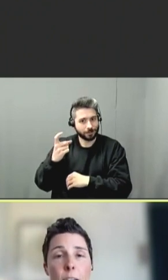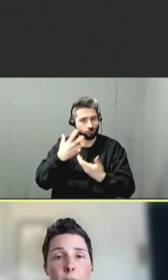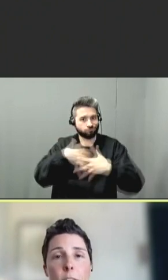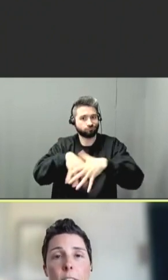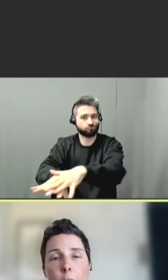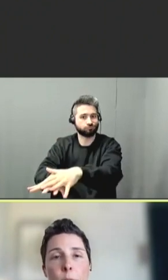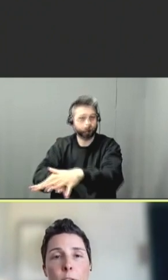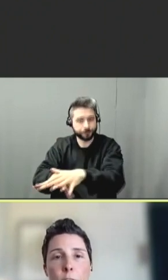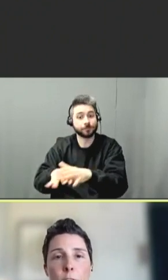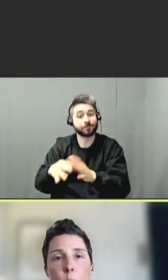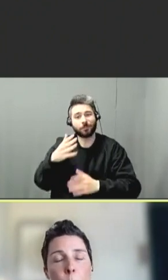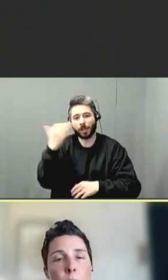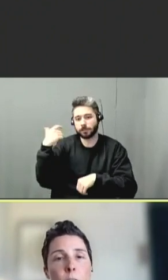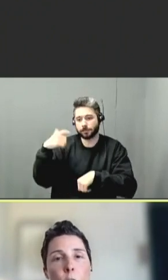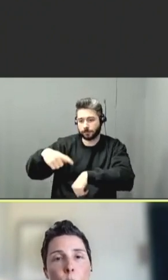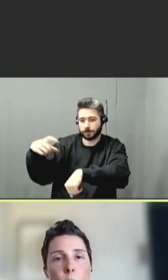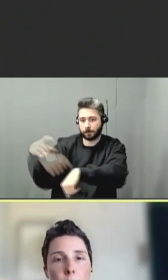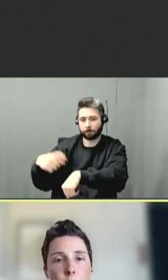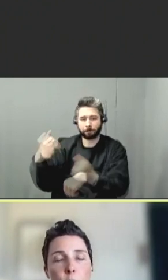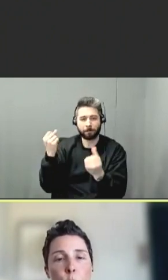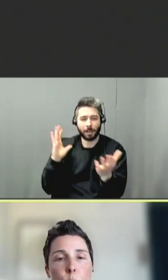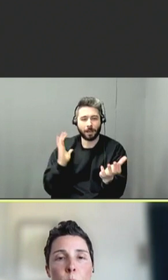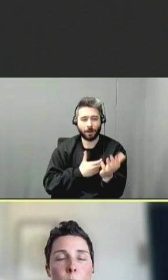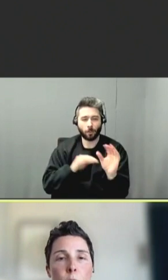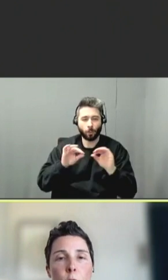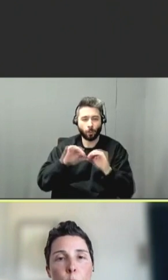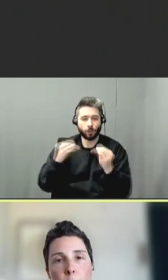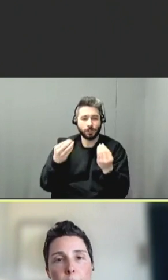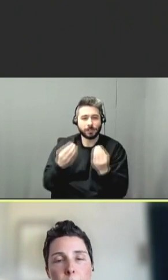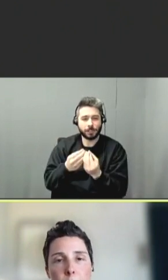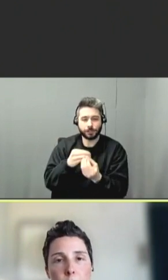then because of the timing of this, many of our organizations were in the middle of pride season.